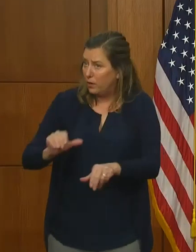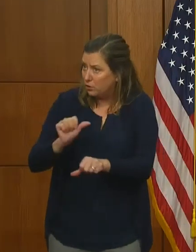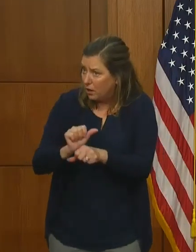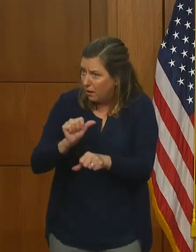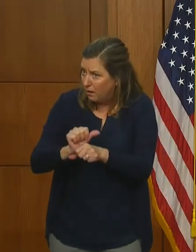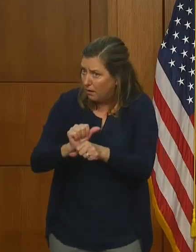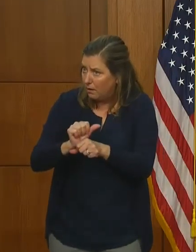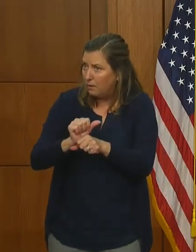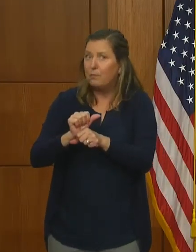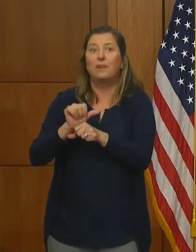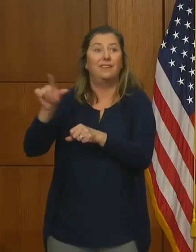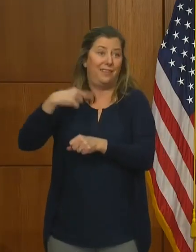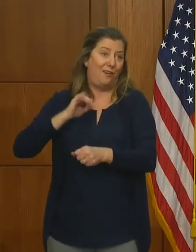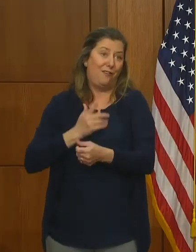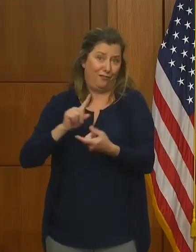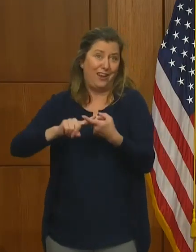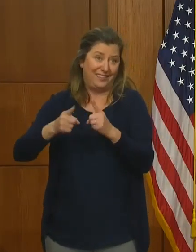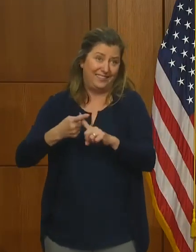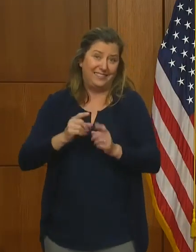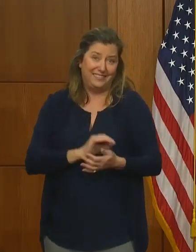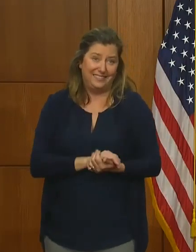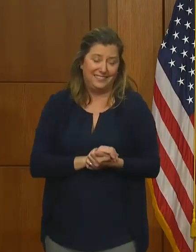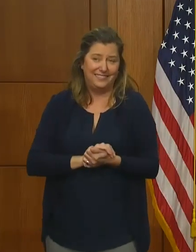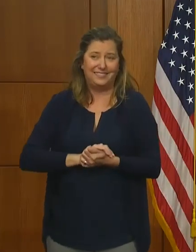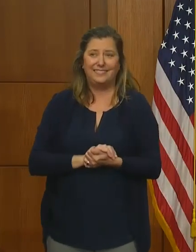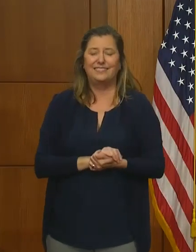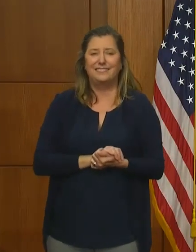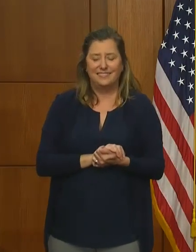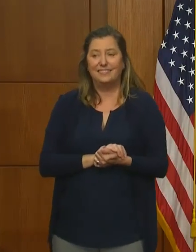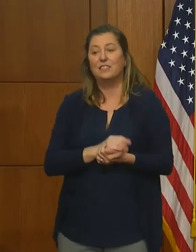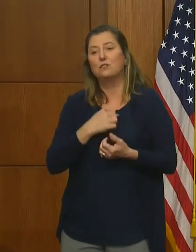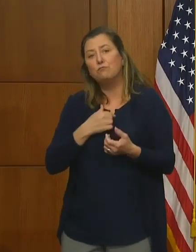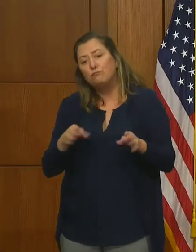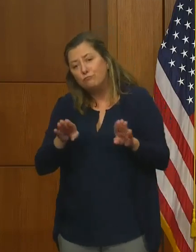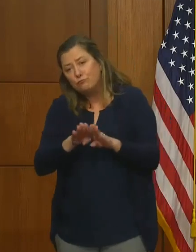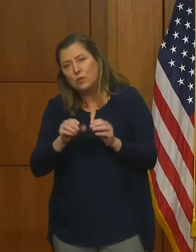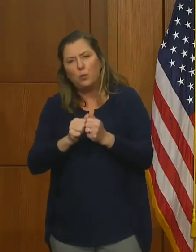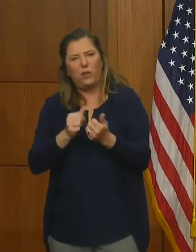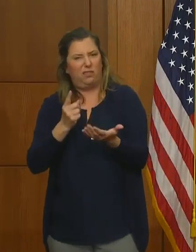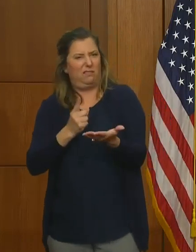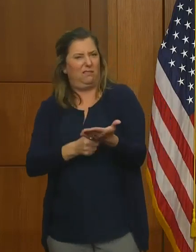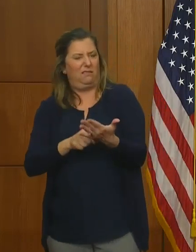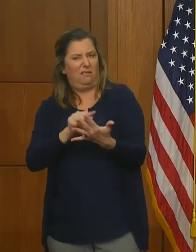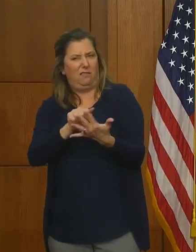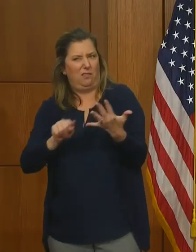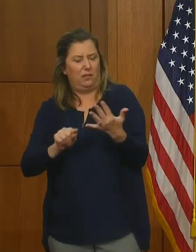TO ASSIST US. THEY'RE DOING A GREAT JOB AND THEY ARE OUR